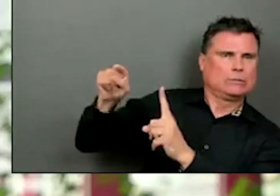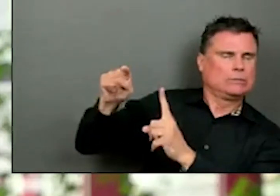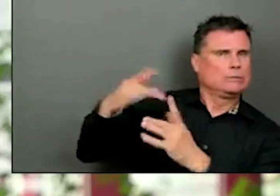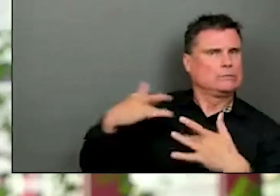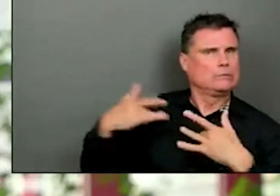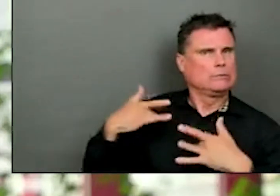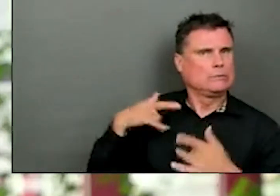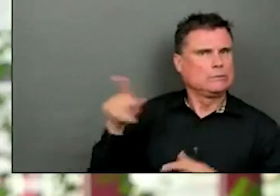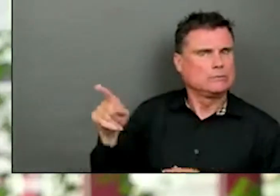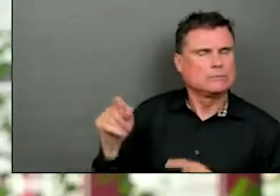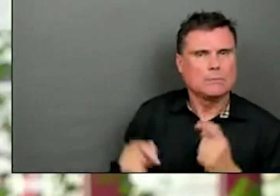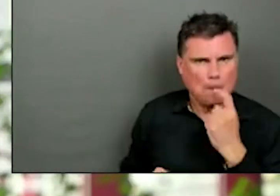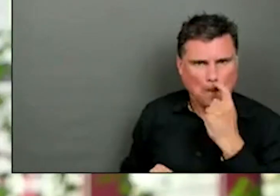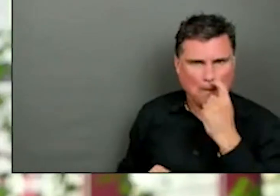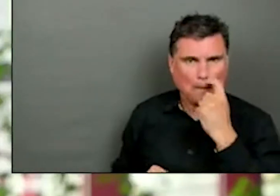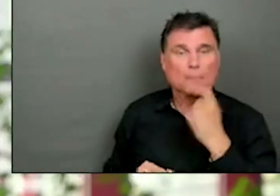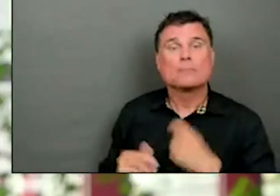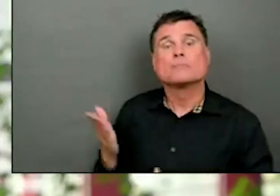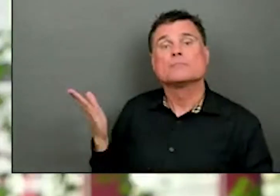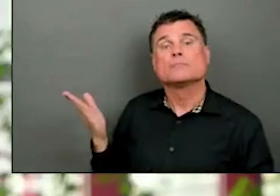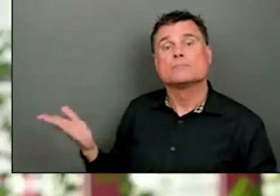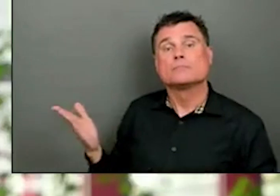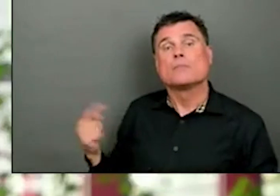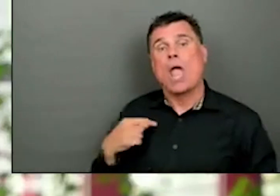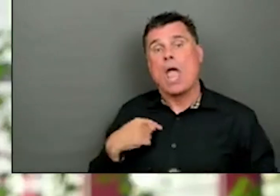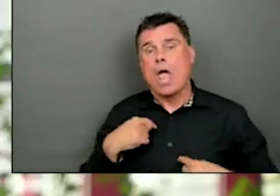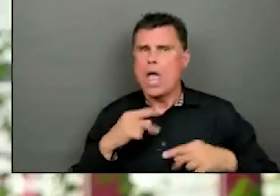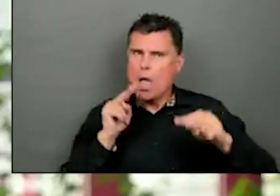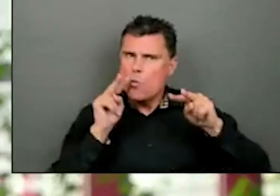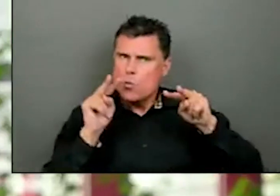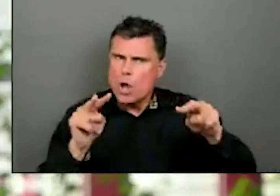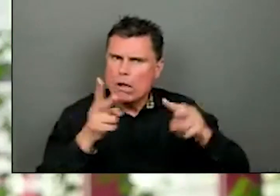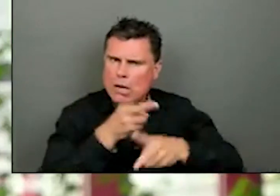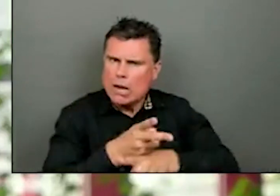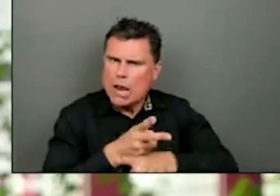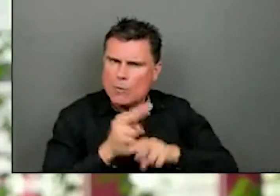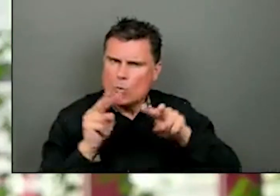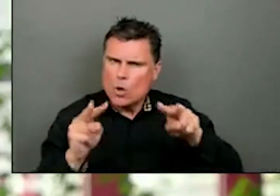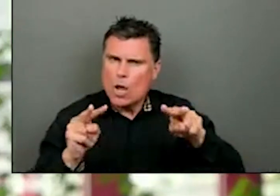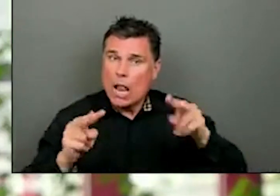threats that i'm watching really carefully and as you know um next week's a big week for us as we're